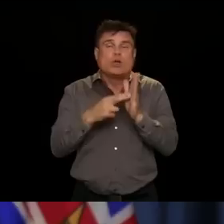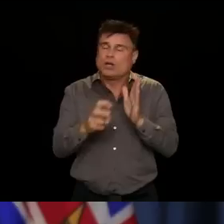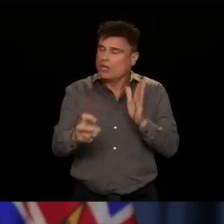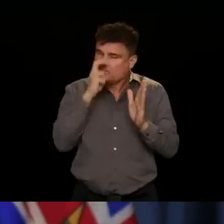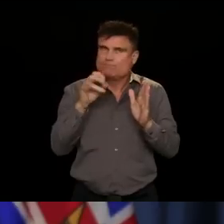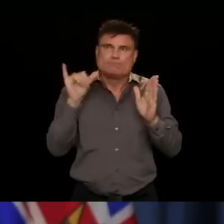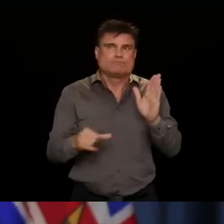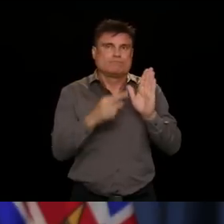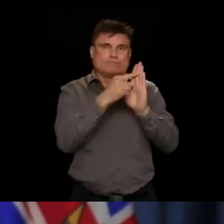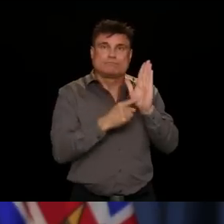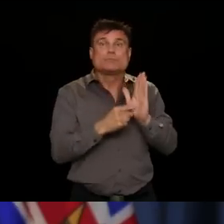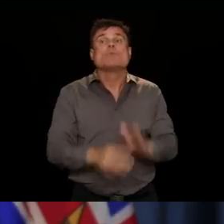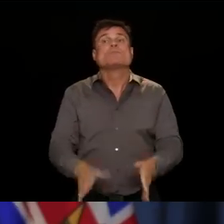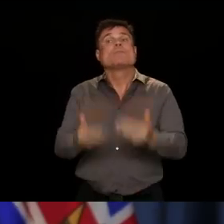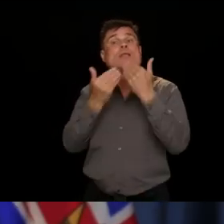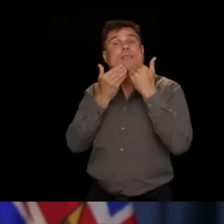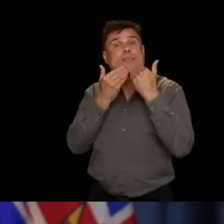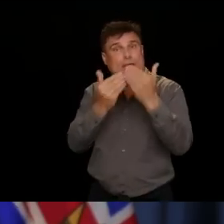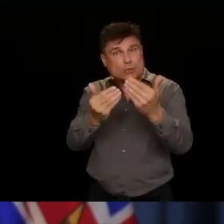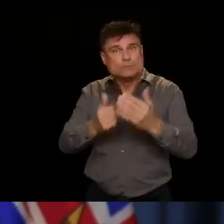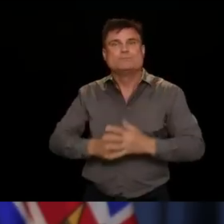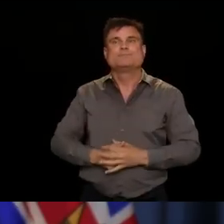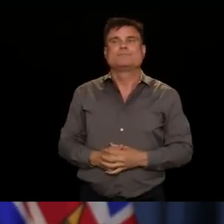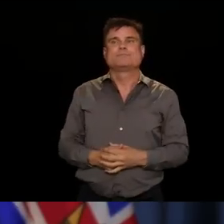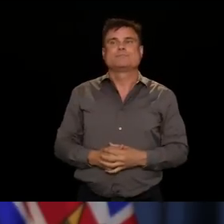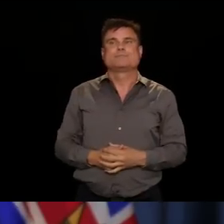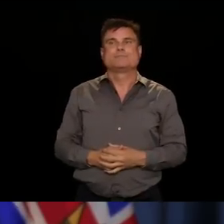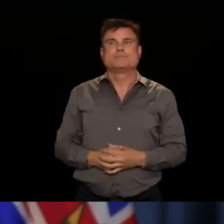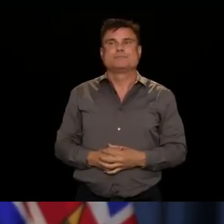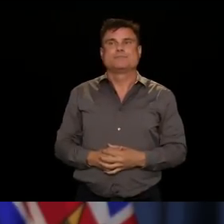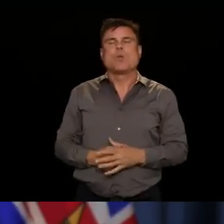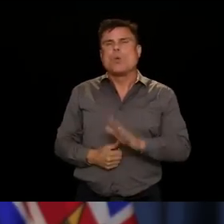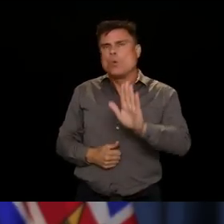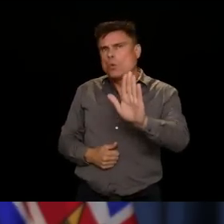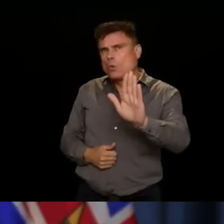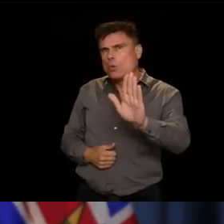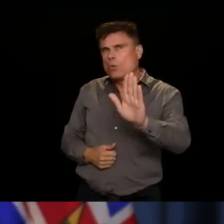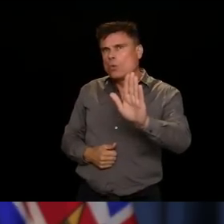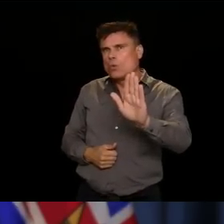work has been done in Washington State , we will have two for some time